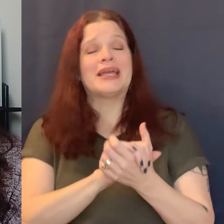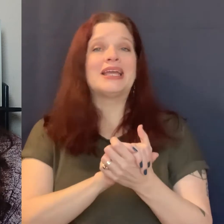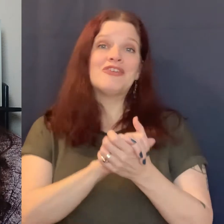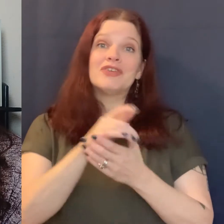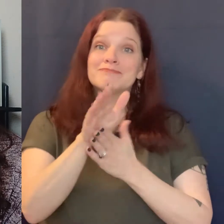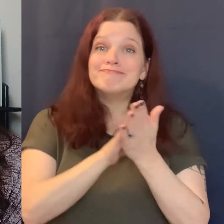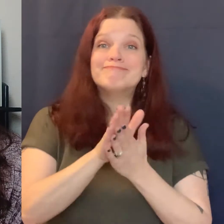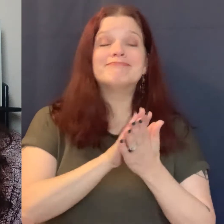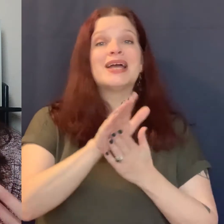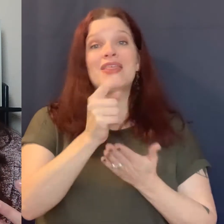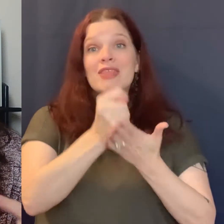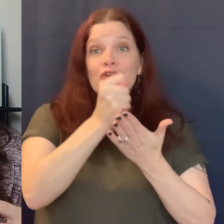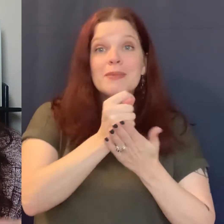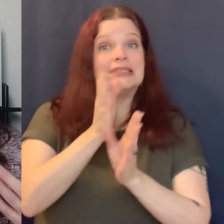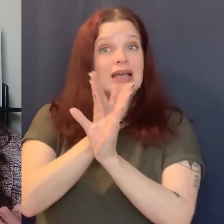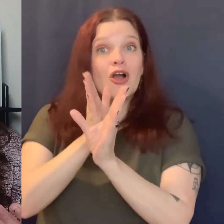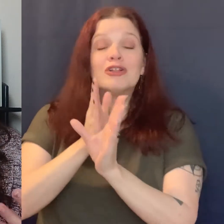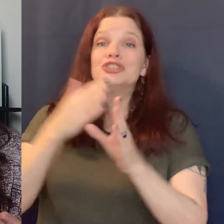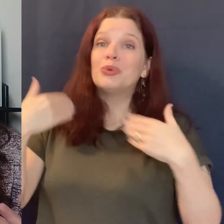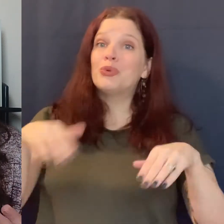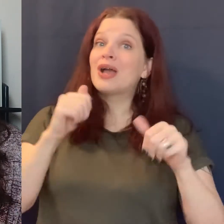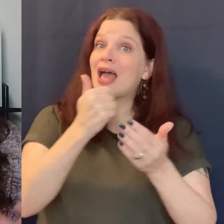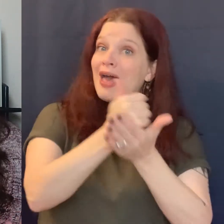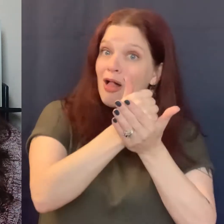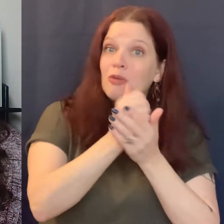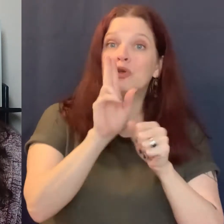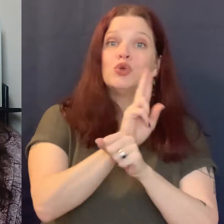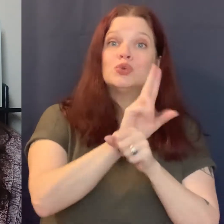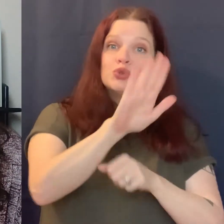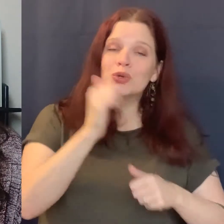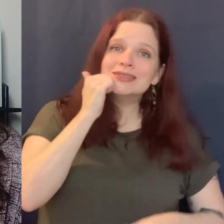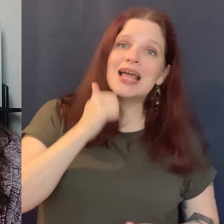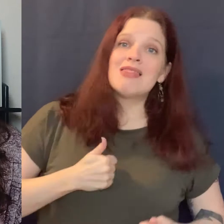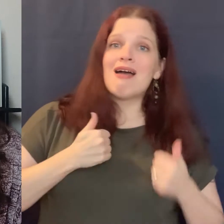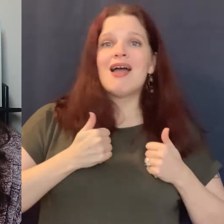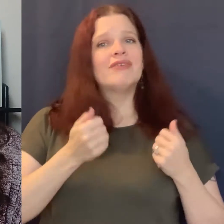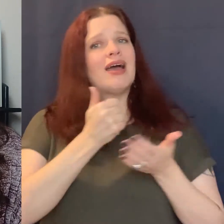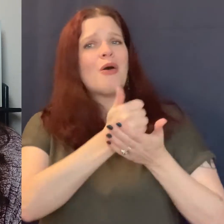in the idea that therapy and psychology can be a thing that we can use in our daily lives to really help us heal.